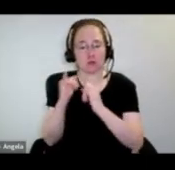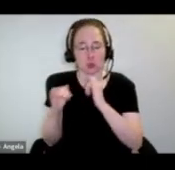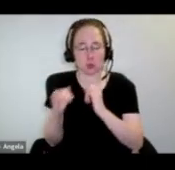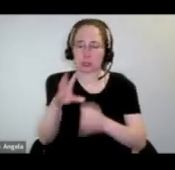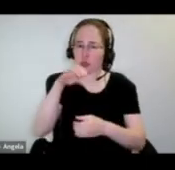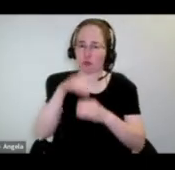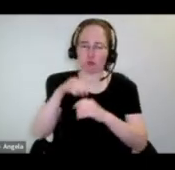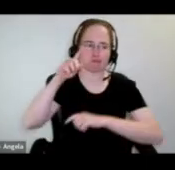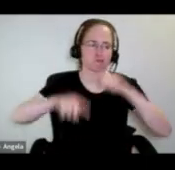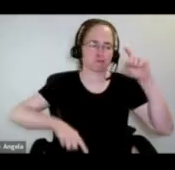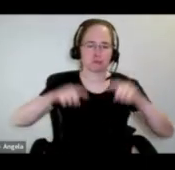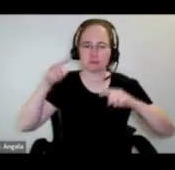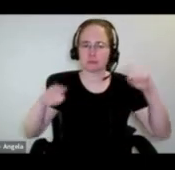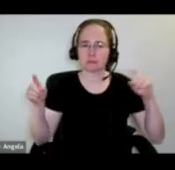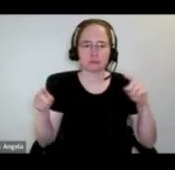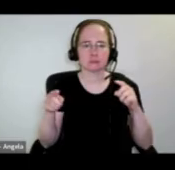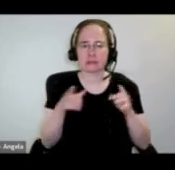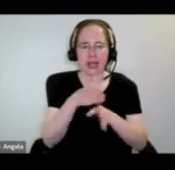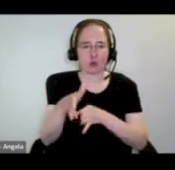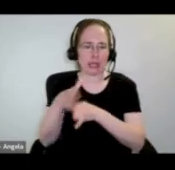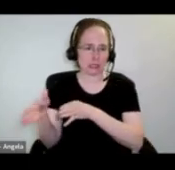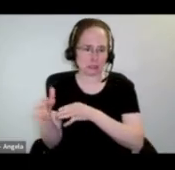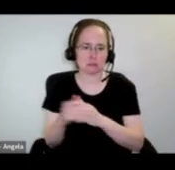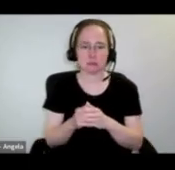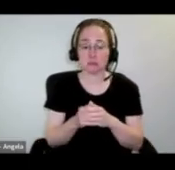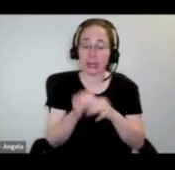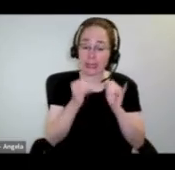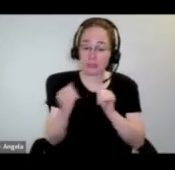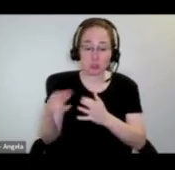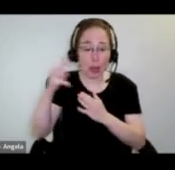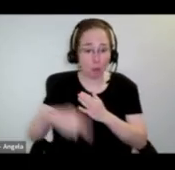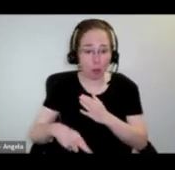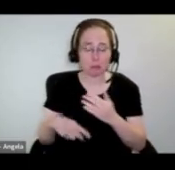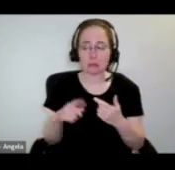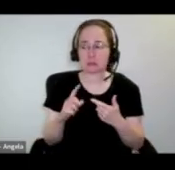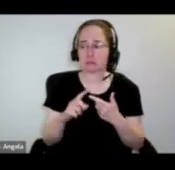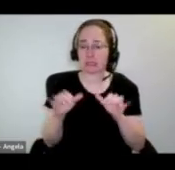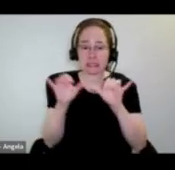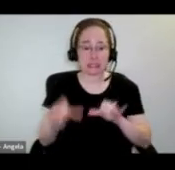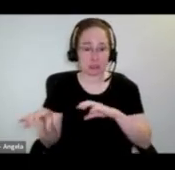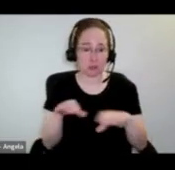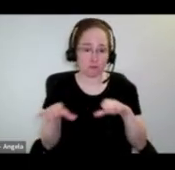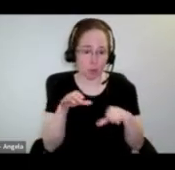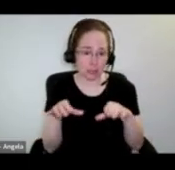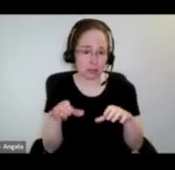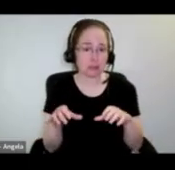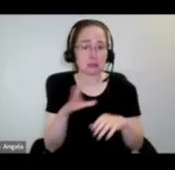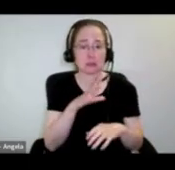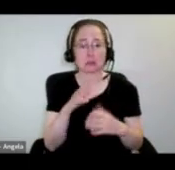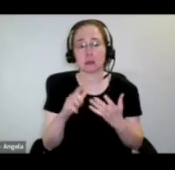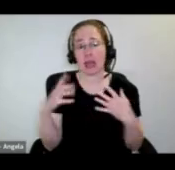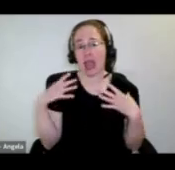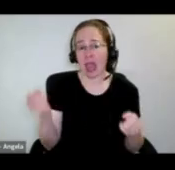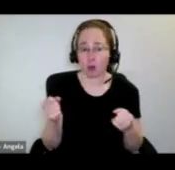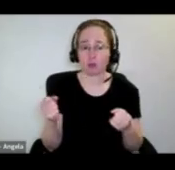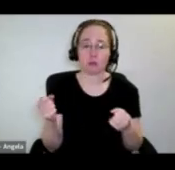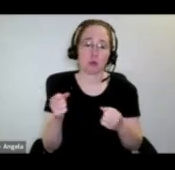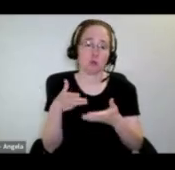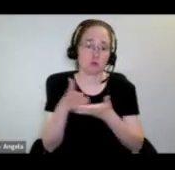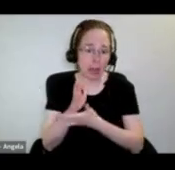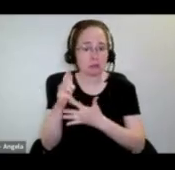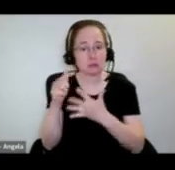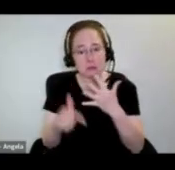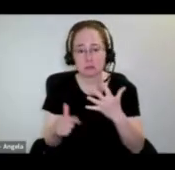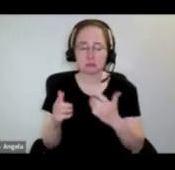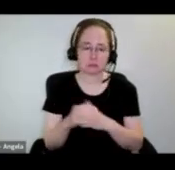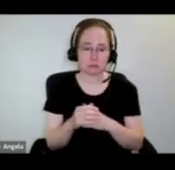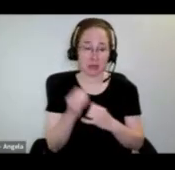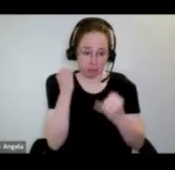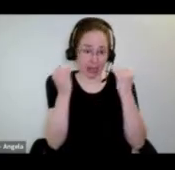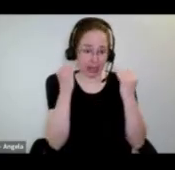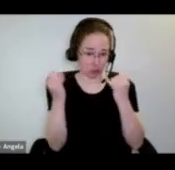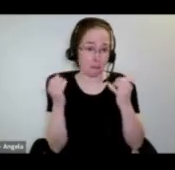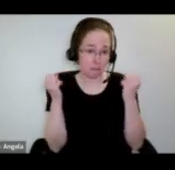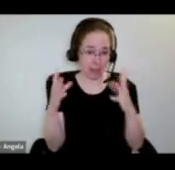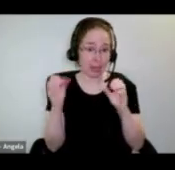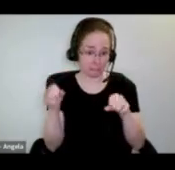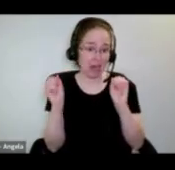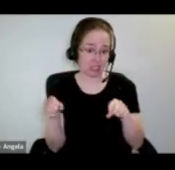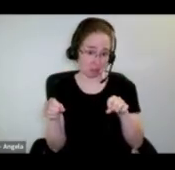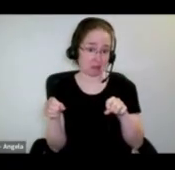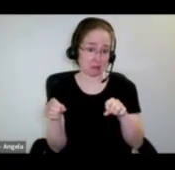Rosa Plasencia: Other areas of information are gathered through interviews and include a wide array of areas, such as individual outcomes, system performance, and health, wellness, and rights.